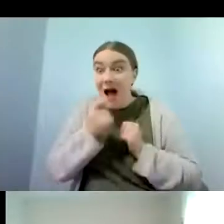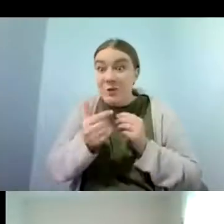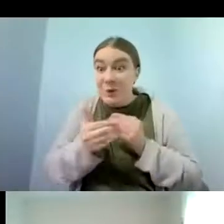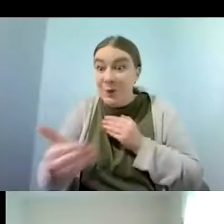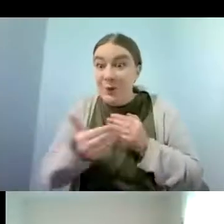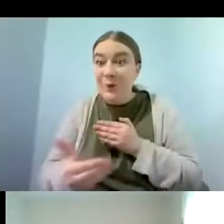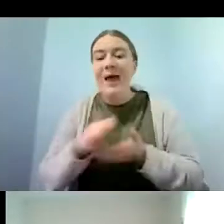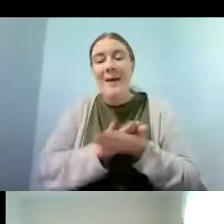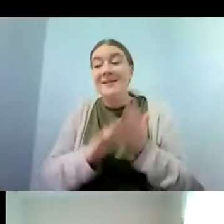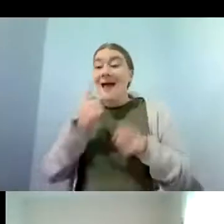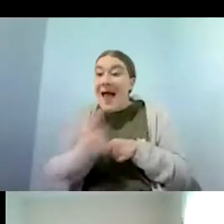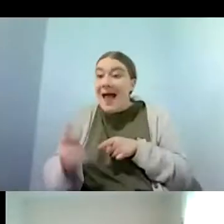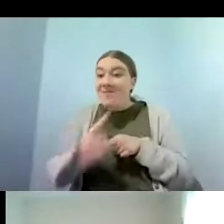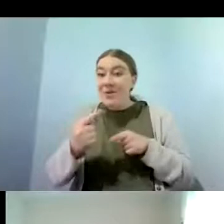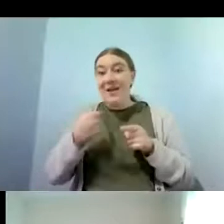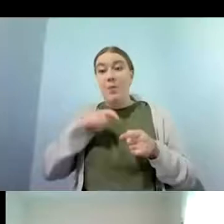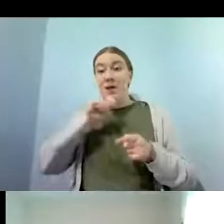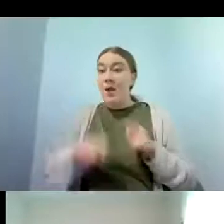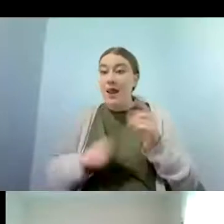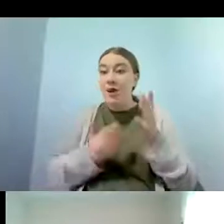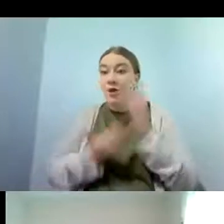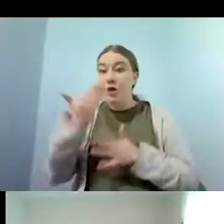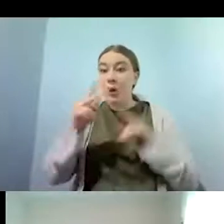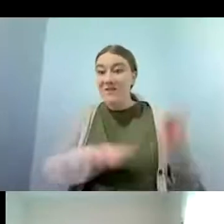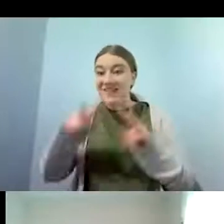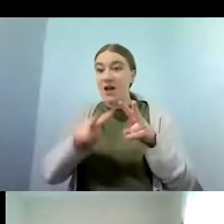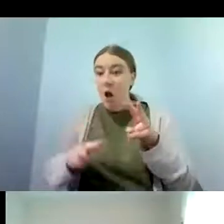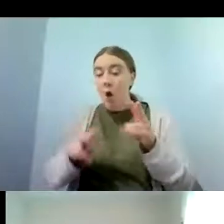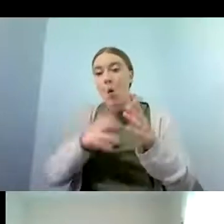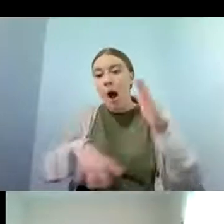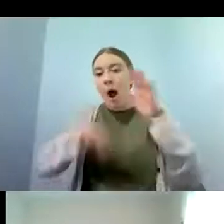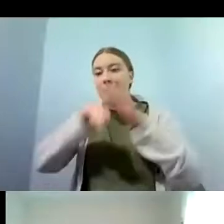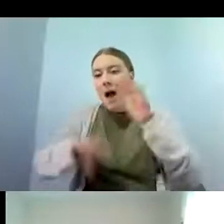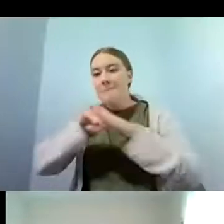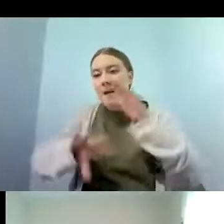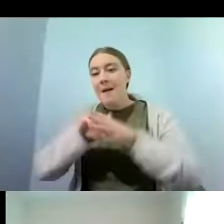migration new videos will be coming up so although it's not an instant real-time count